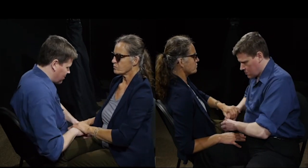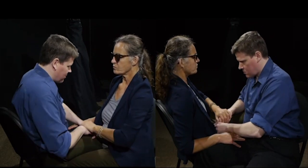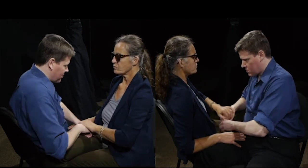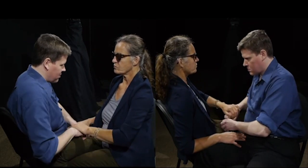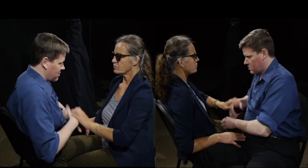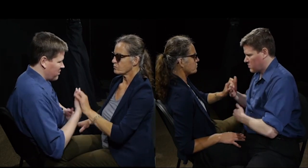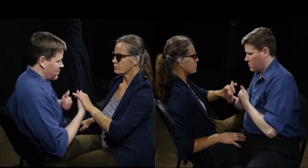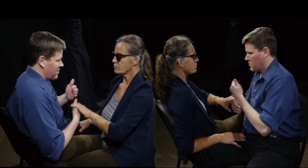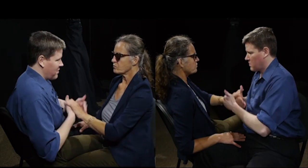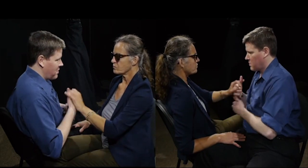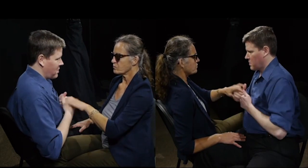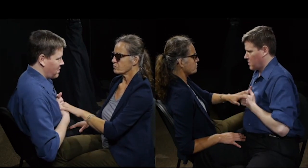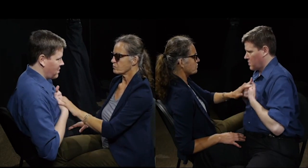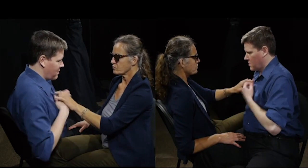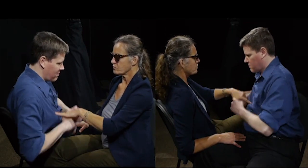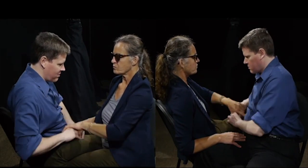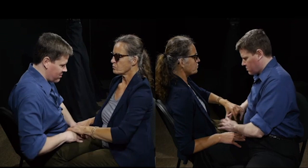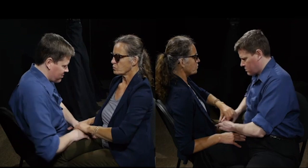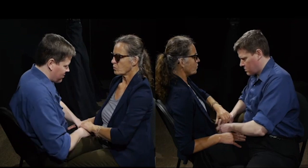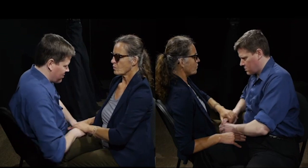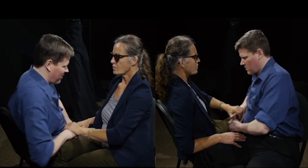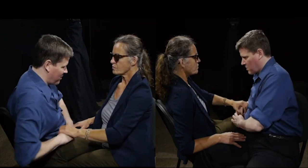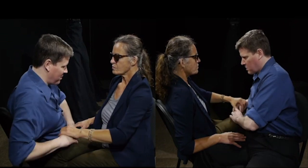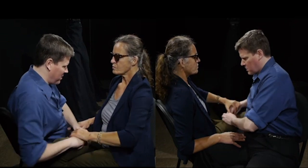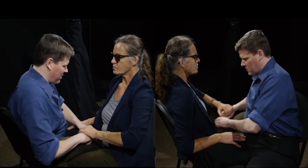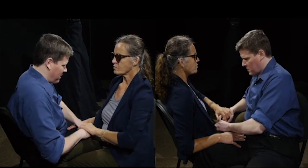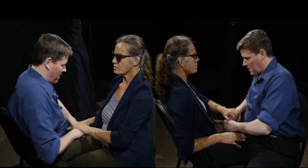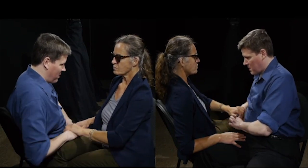That Protactile is a living language is very palpable.